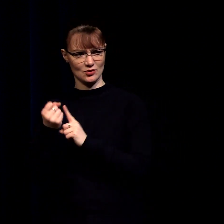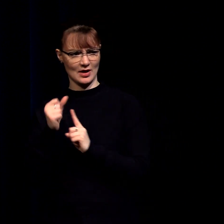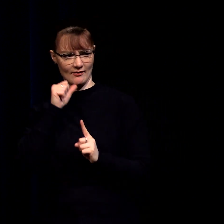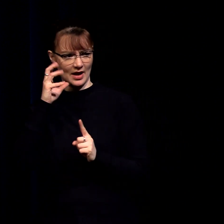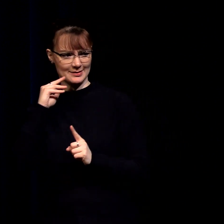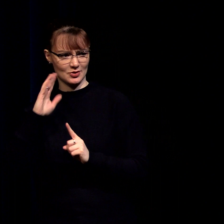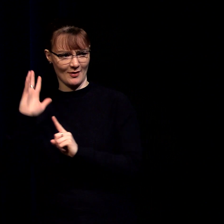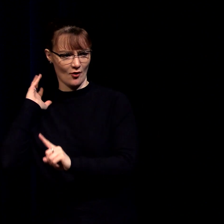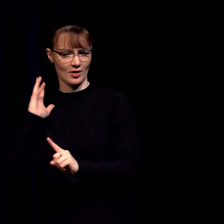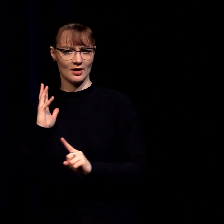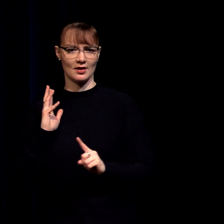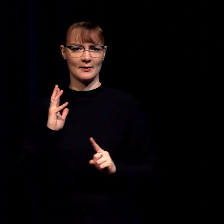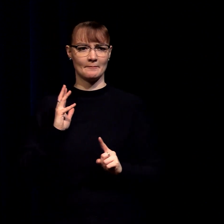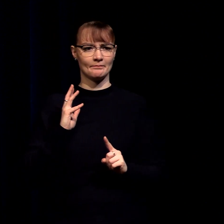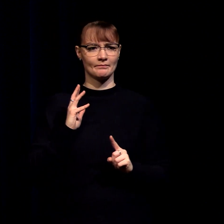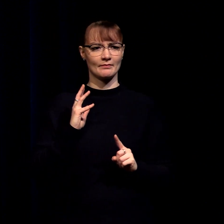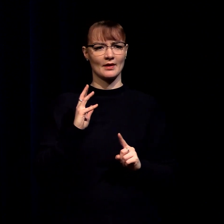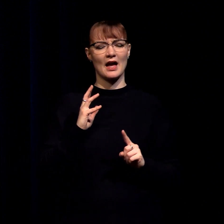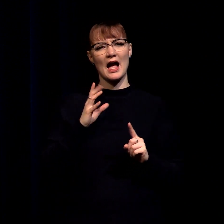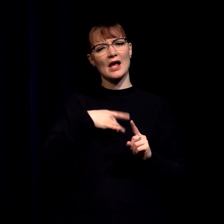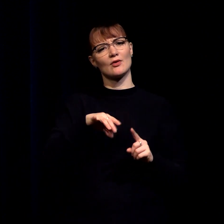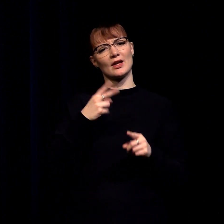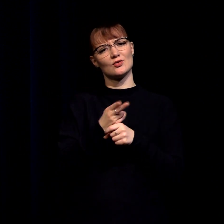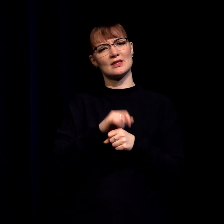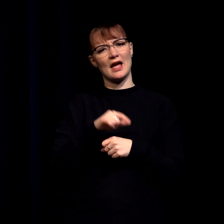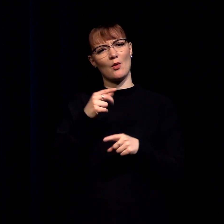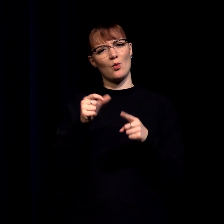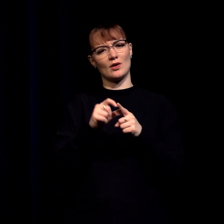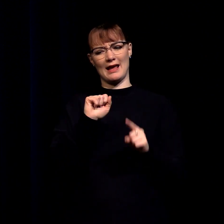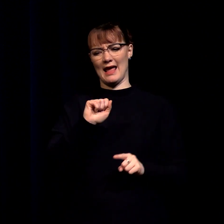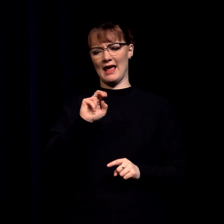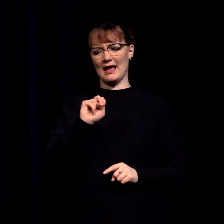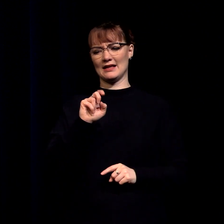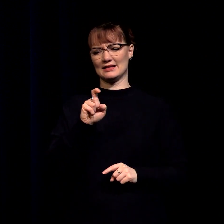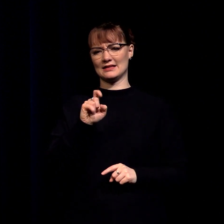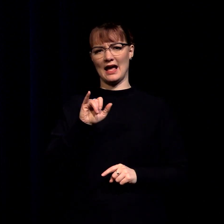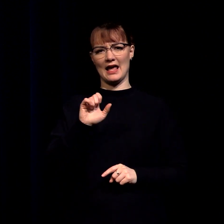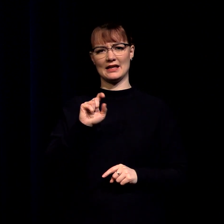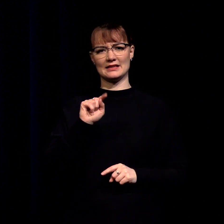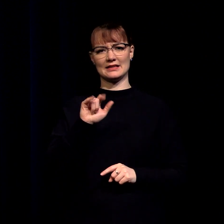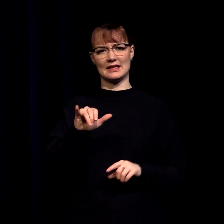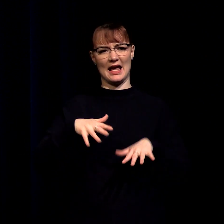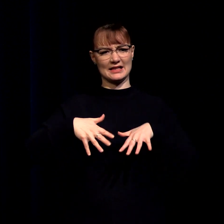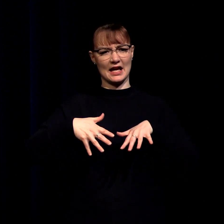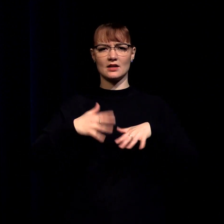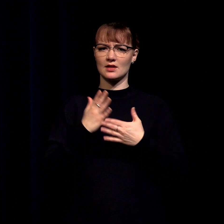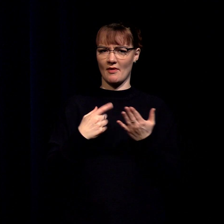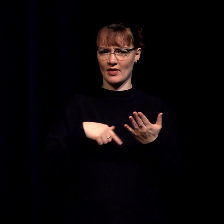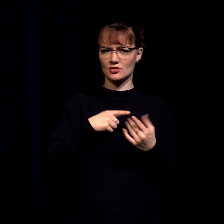hesitant to even toss the word anxiety out there. Because I know many of us in this room struggle which is deep real